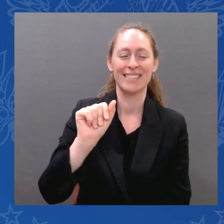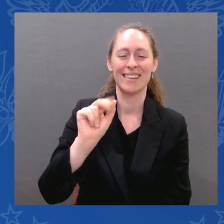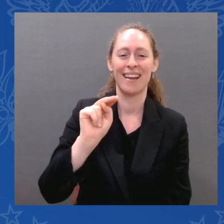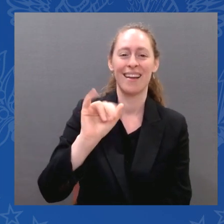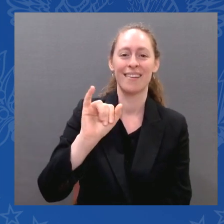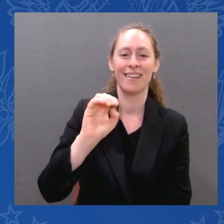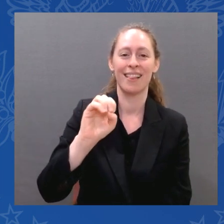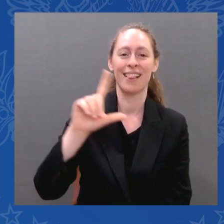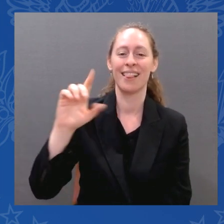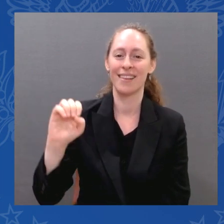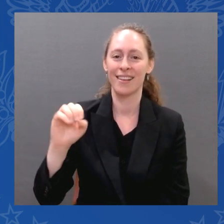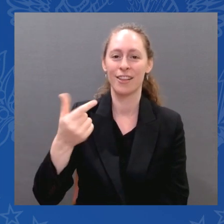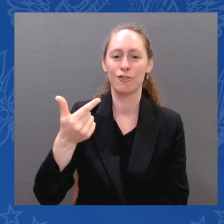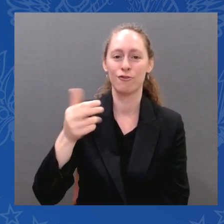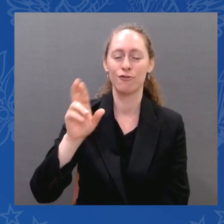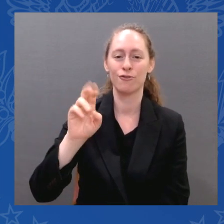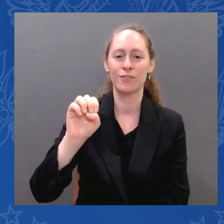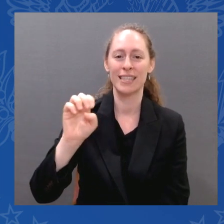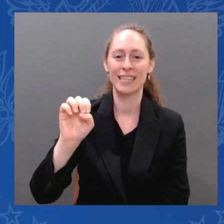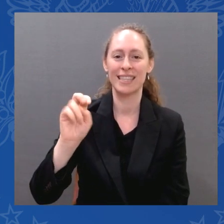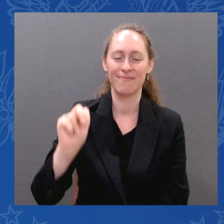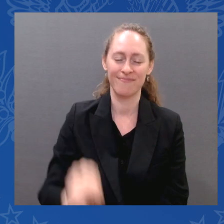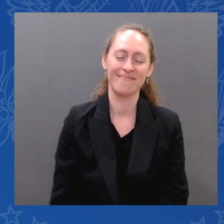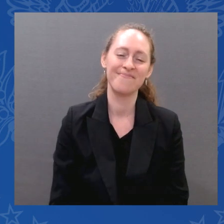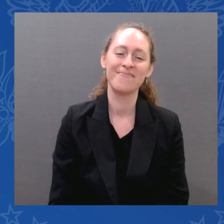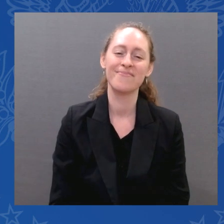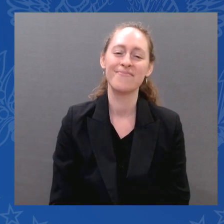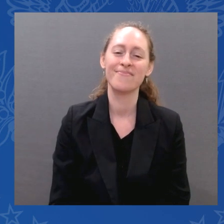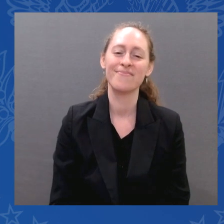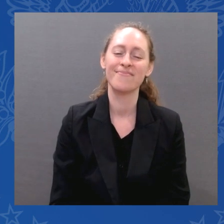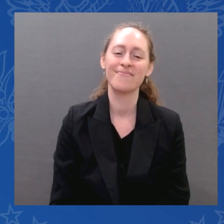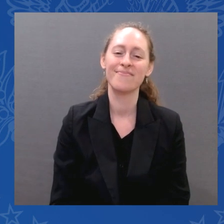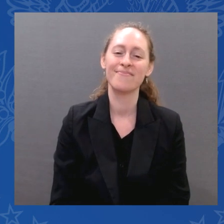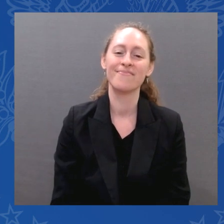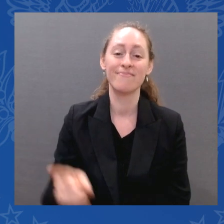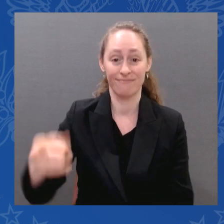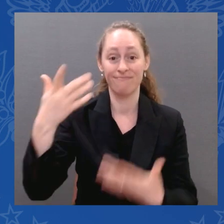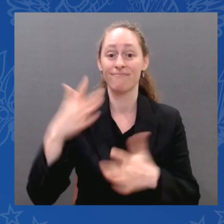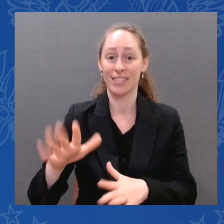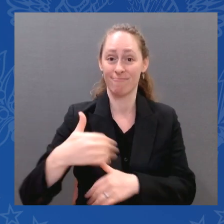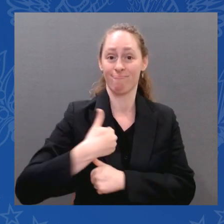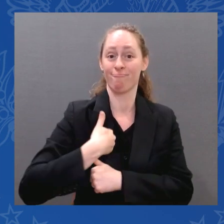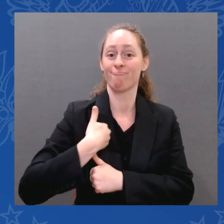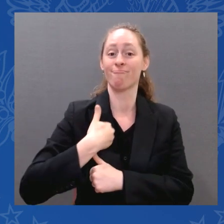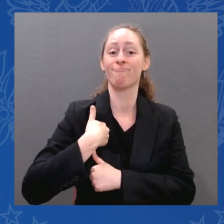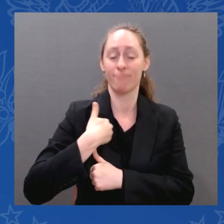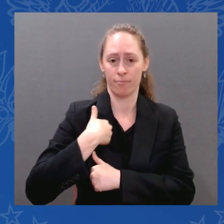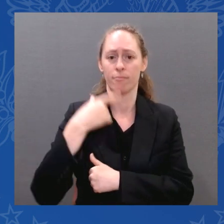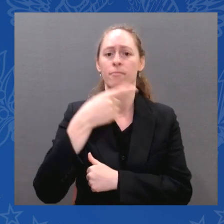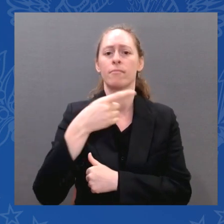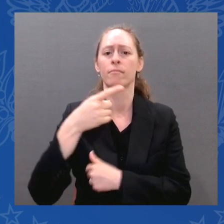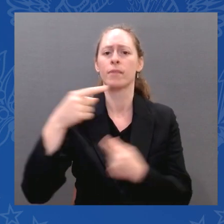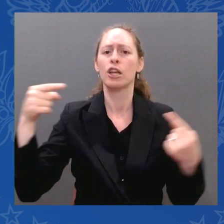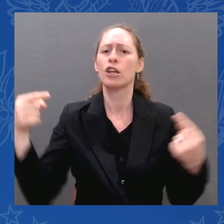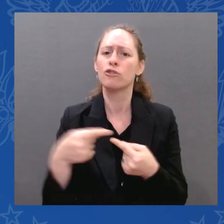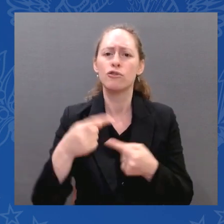in the United States Army until she was injured in Baghdad. Danielle, there you are.